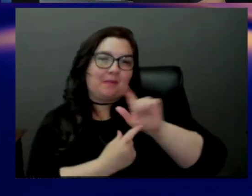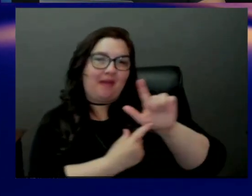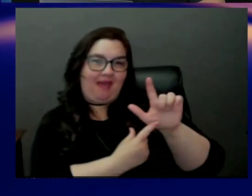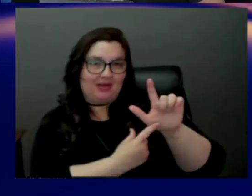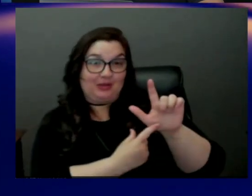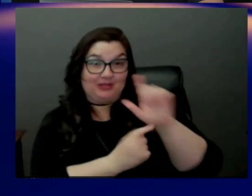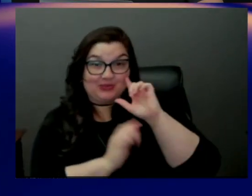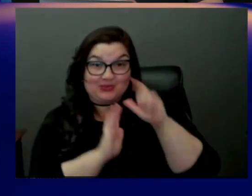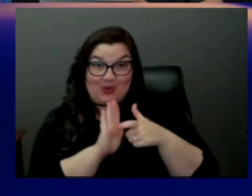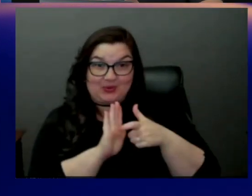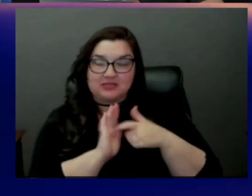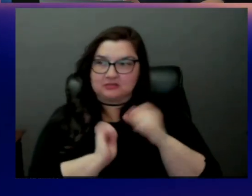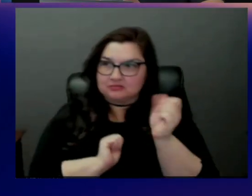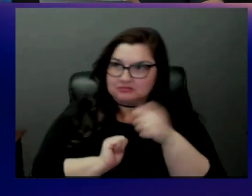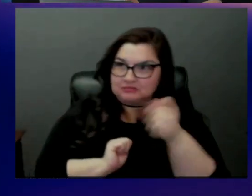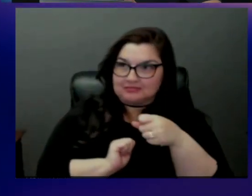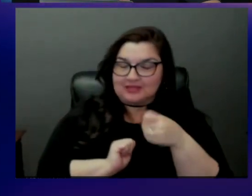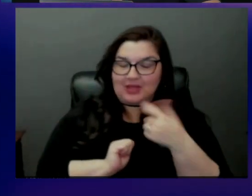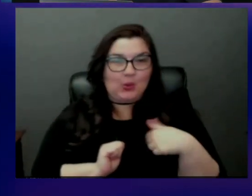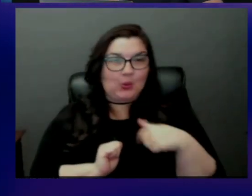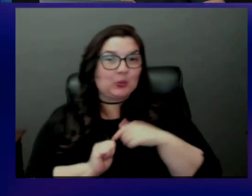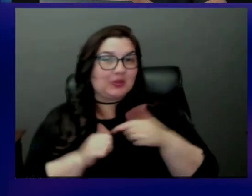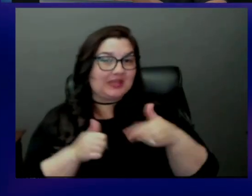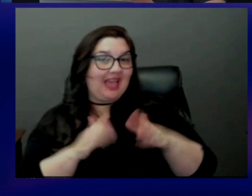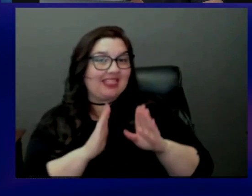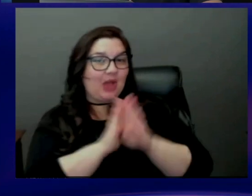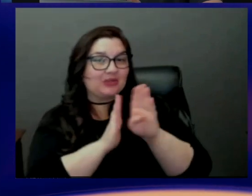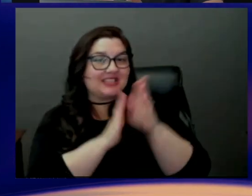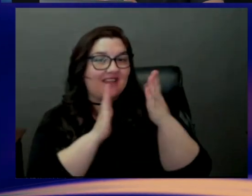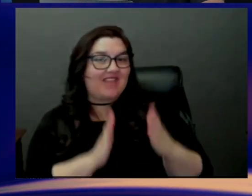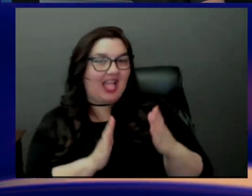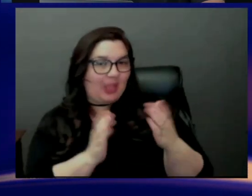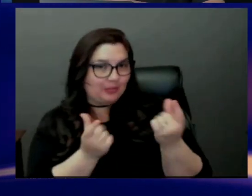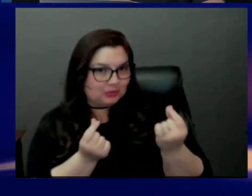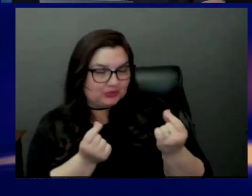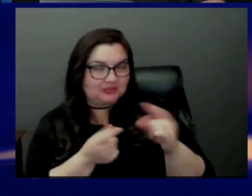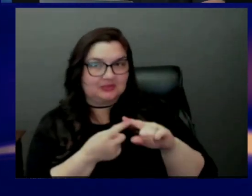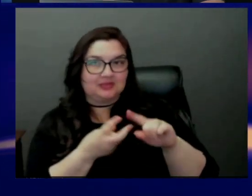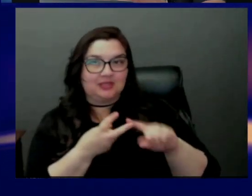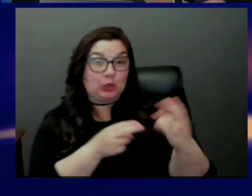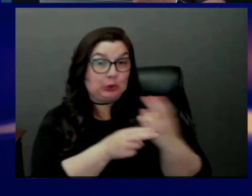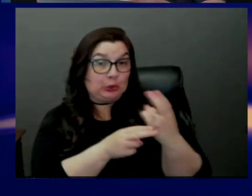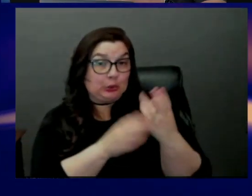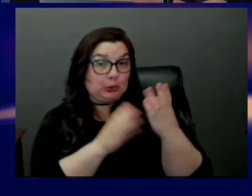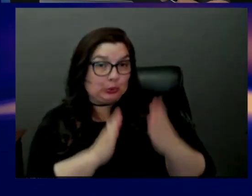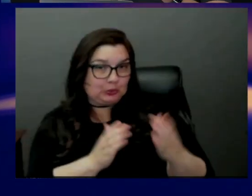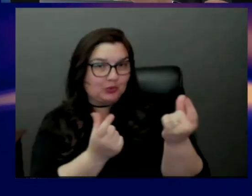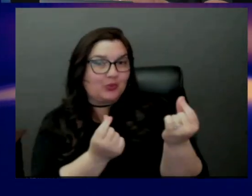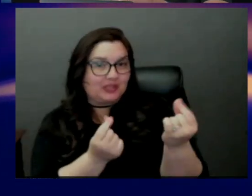And what we allow developers to do or users to do you to actually create dashboards